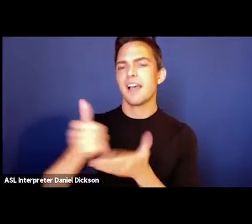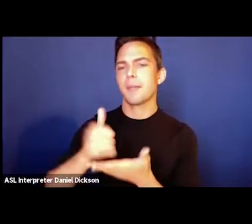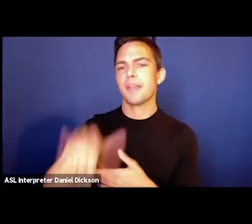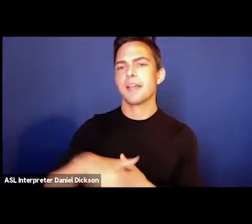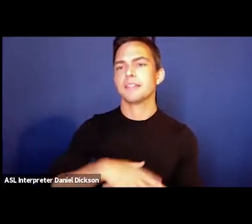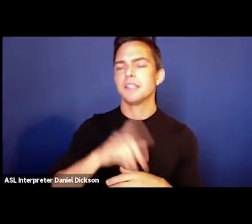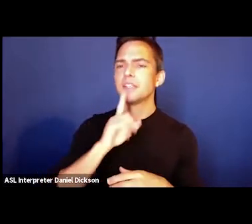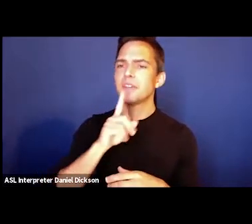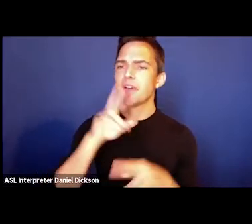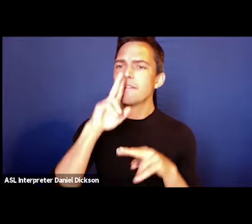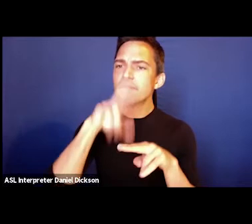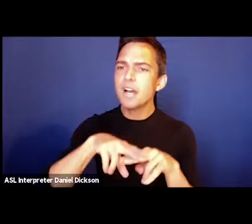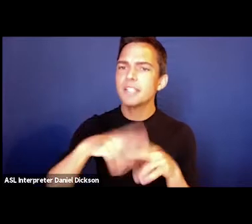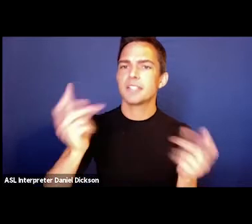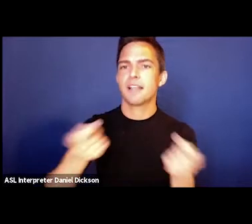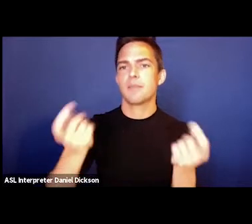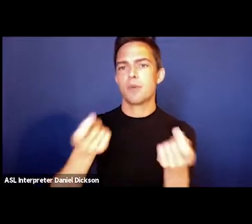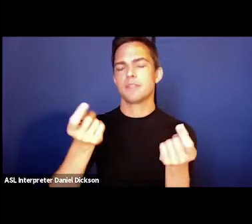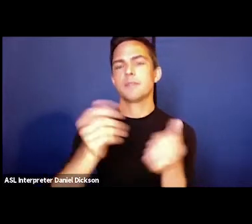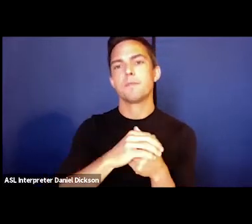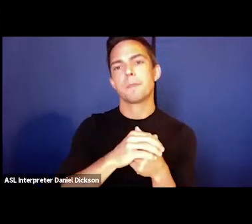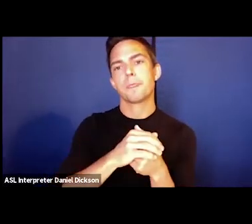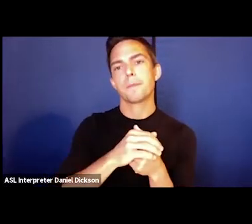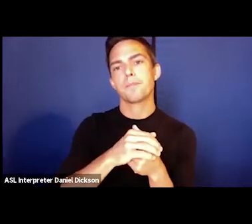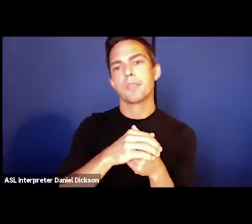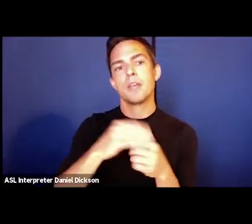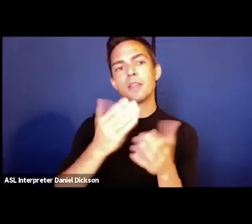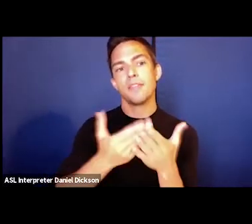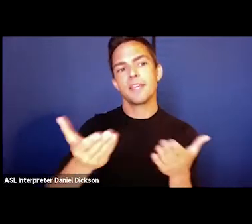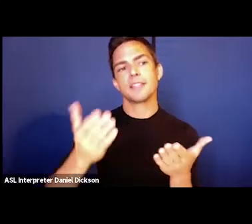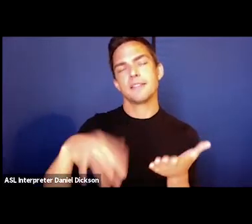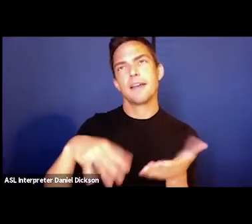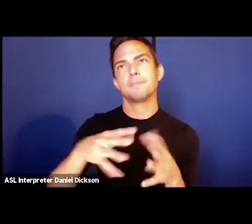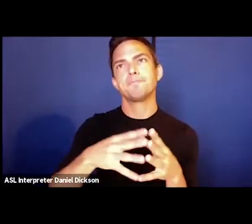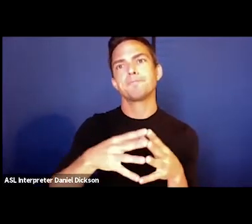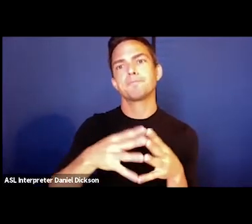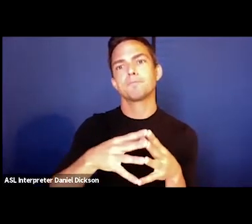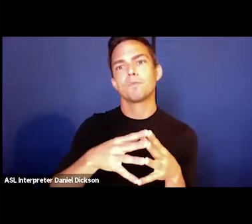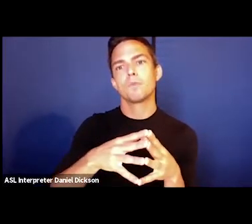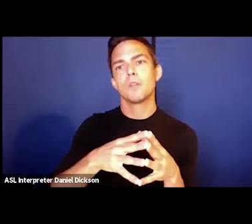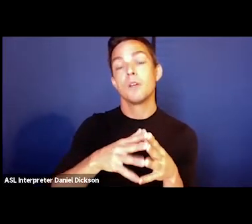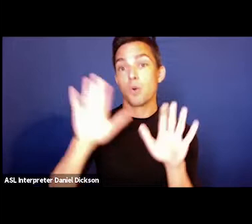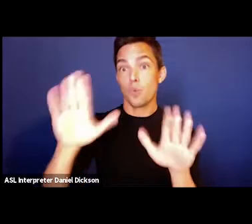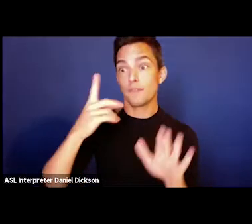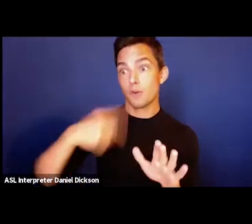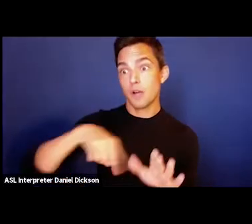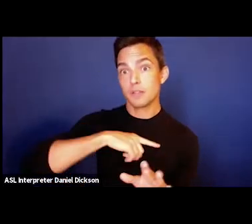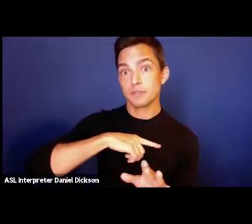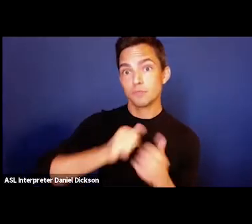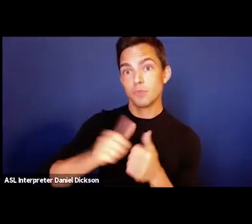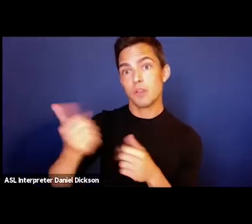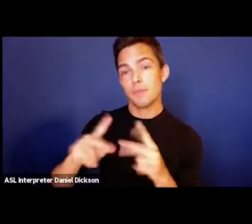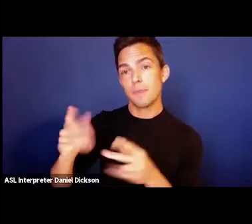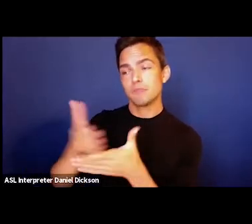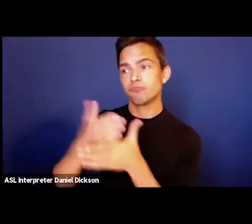fun to celebrate the things that are wonderful to us with other people and it's really important to